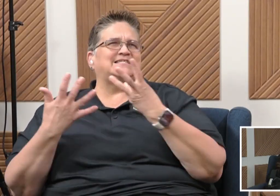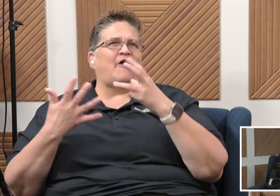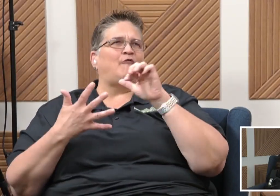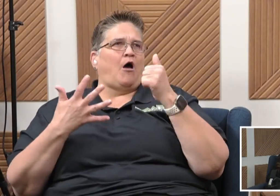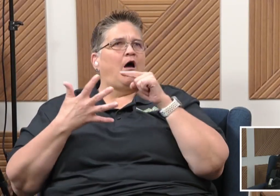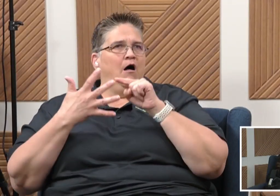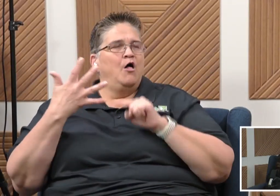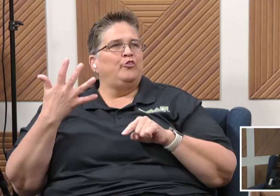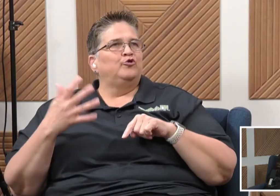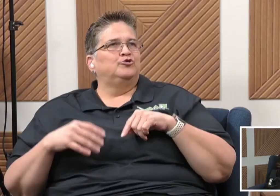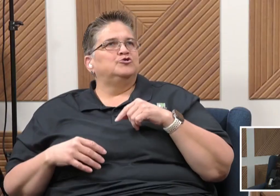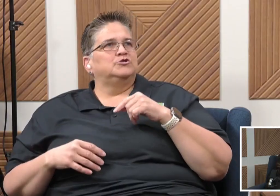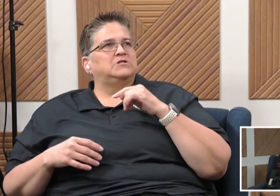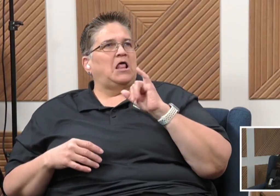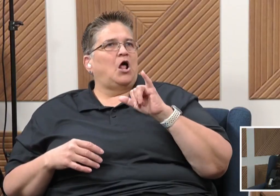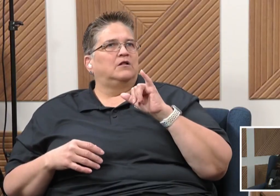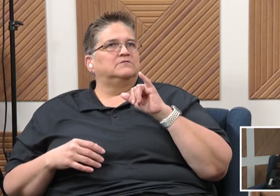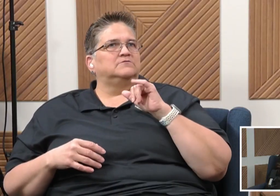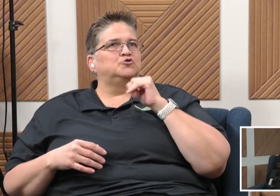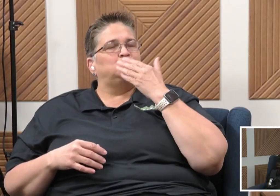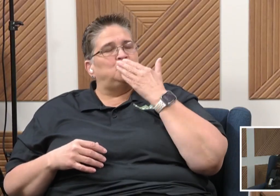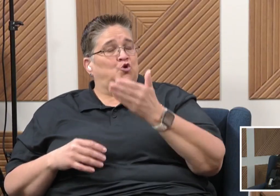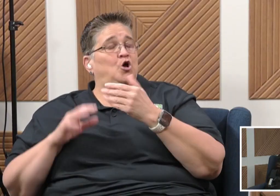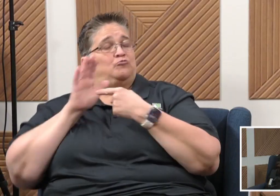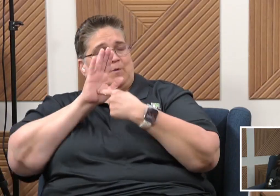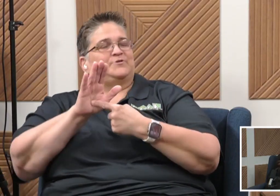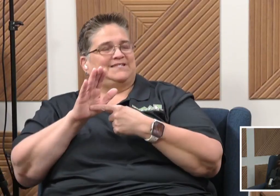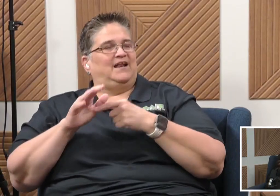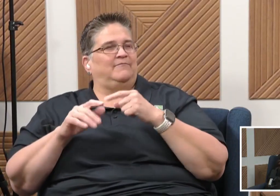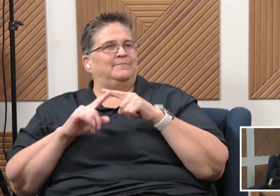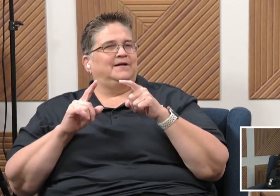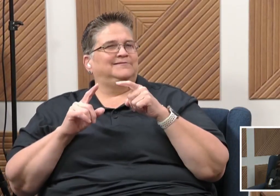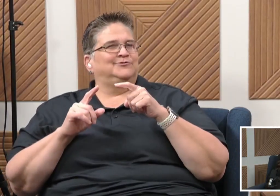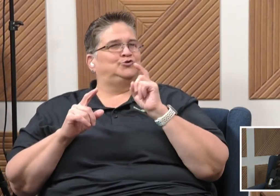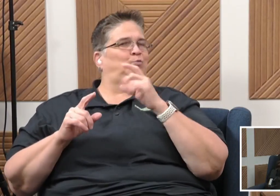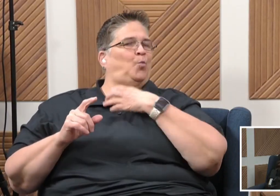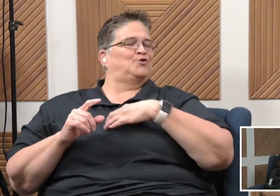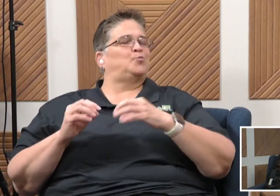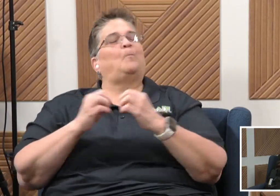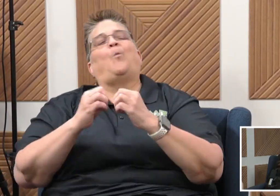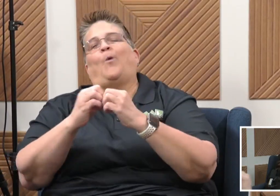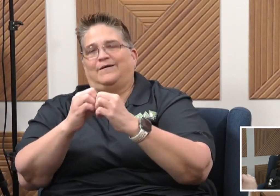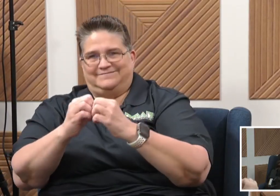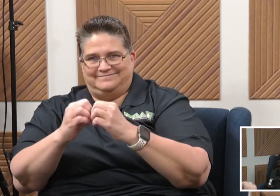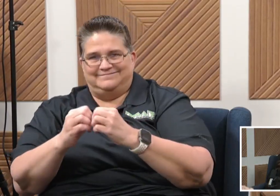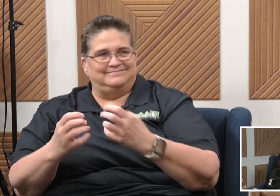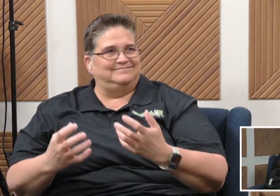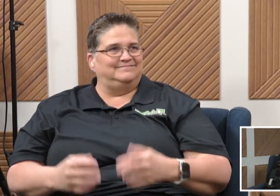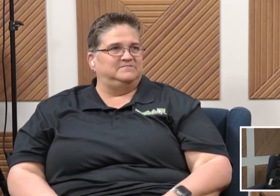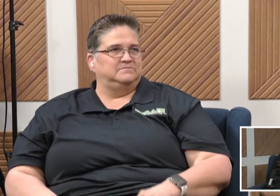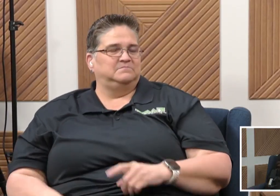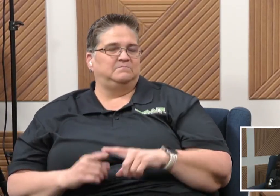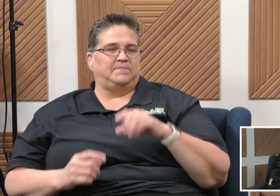There are several others that are good. Good representations, but kind of wish that there was more.